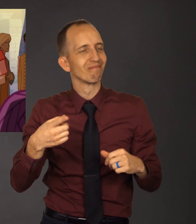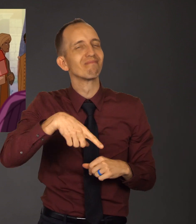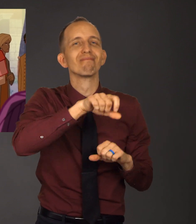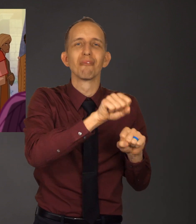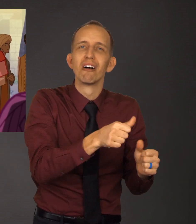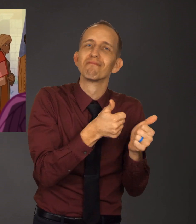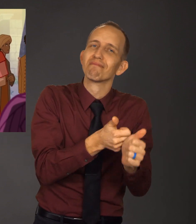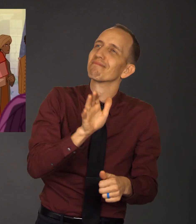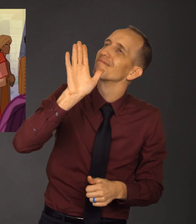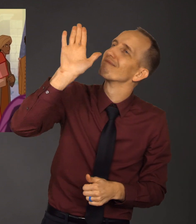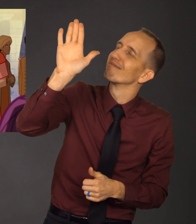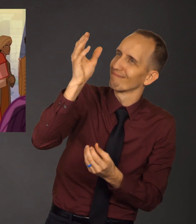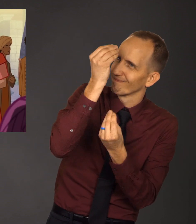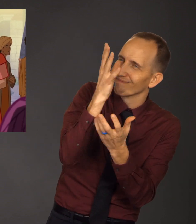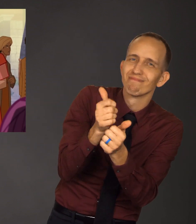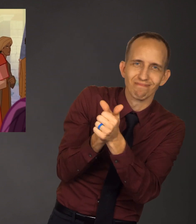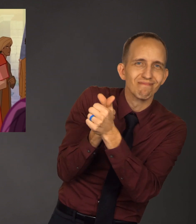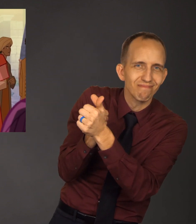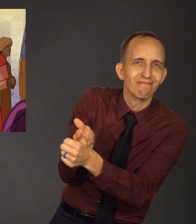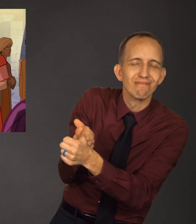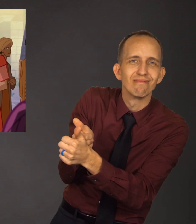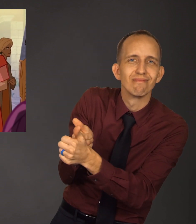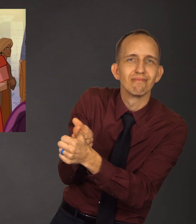Daniel and his friends followed God's commandments,